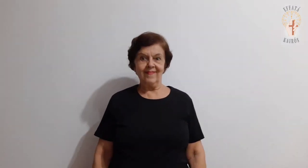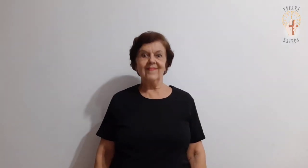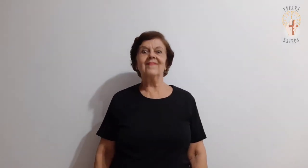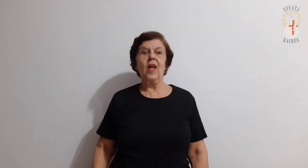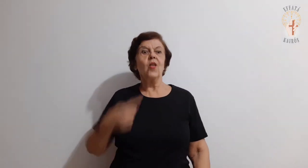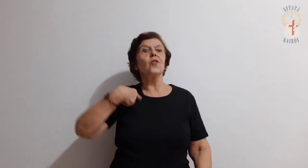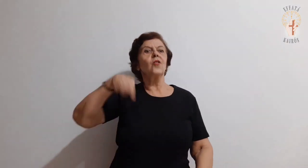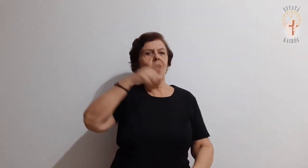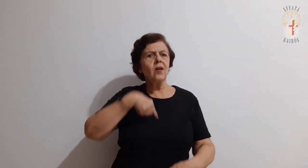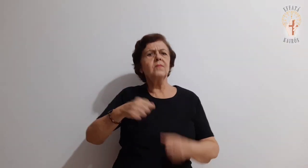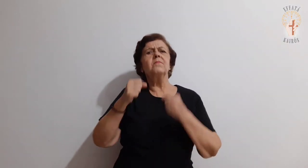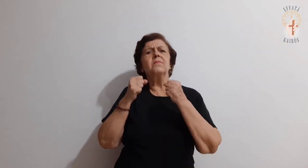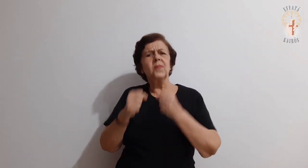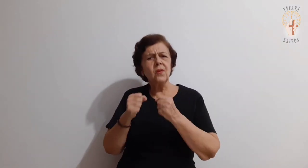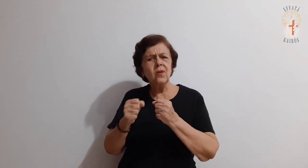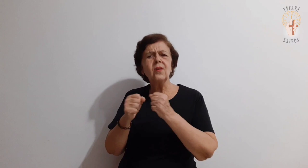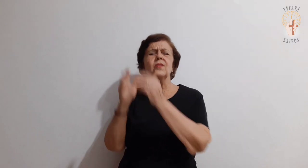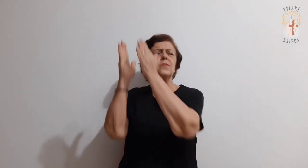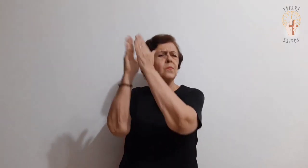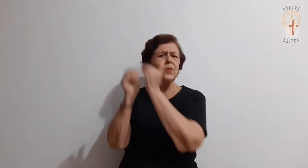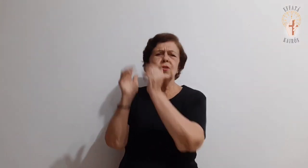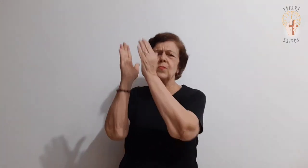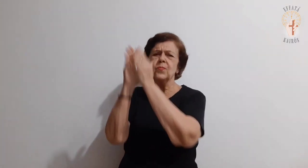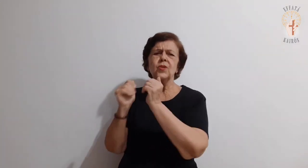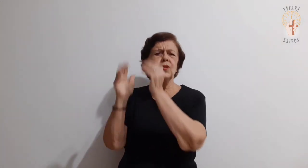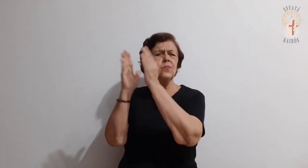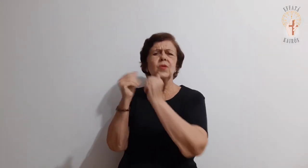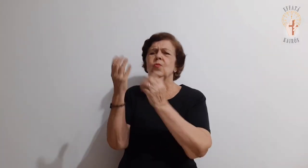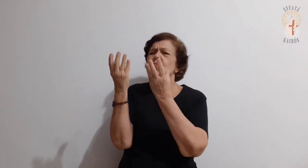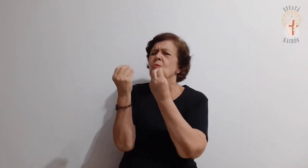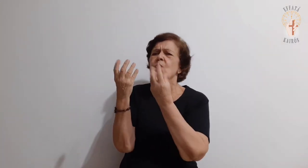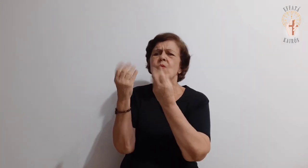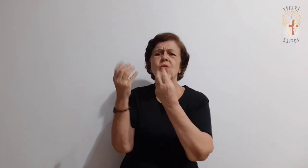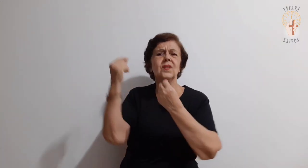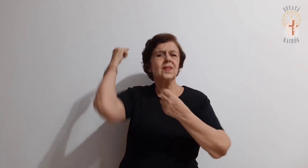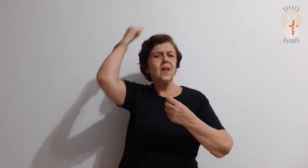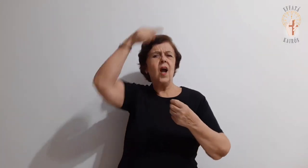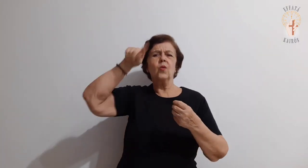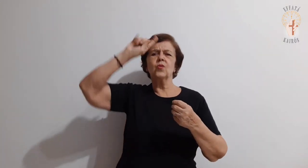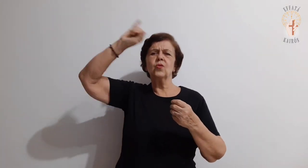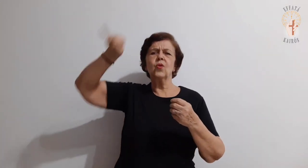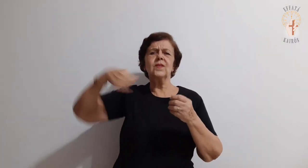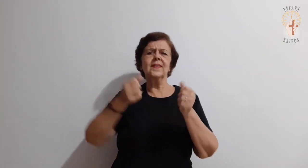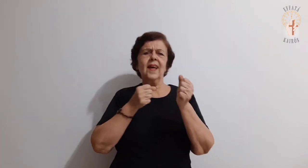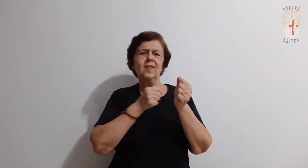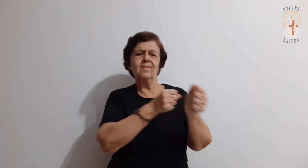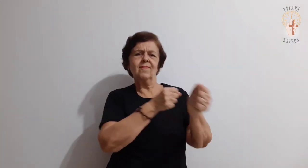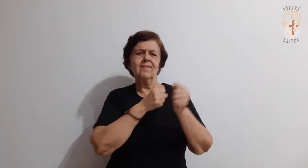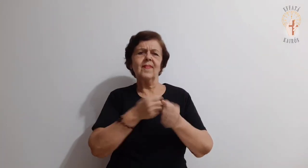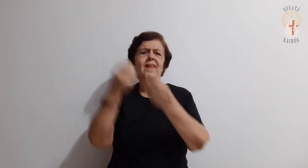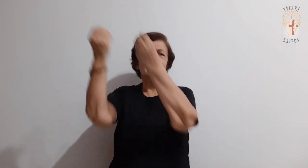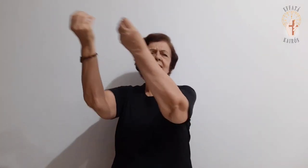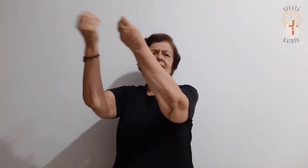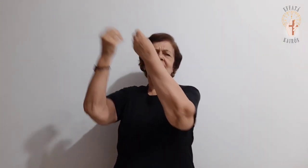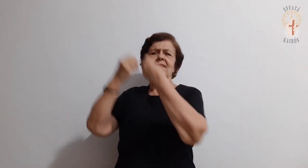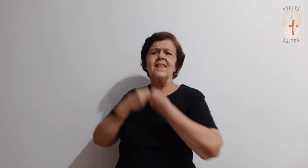Through the intercession of Saint Joseph, we can achieve